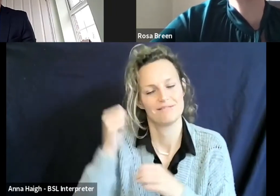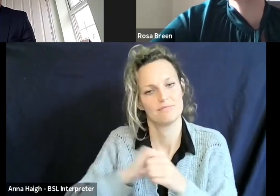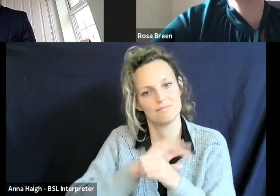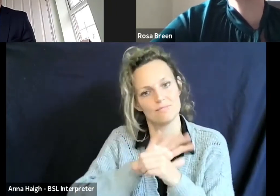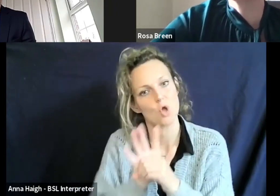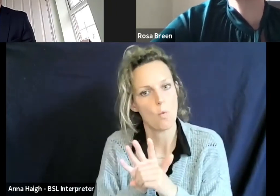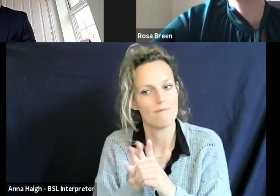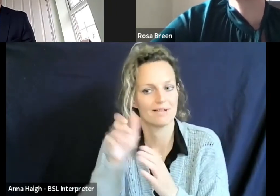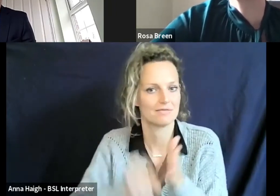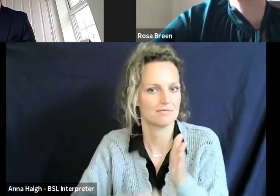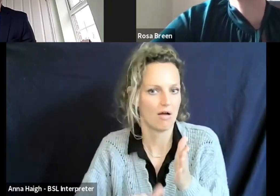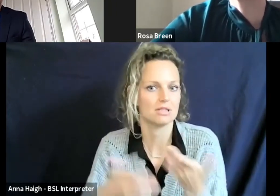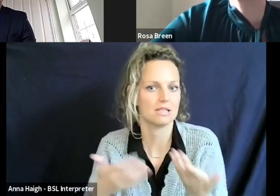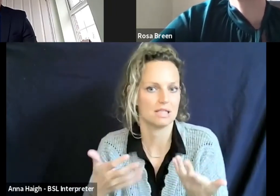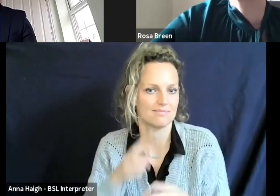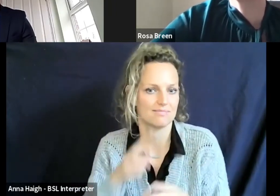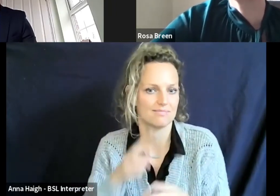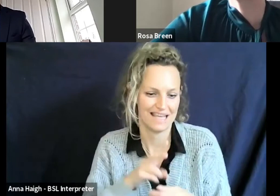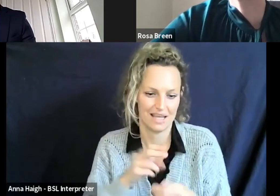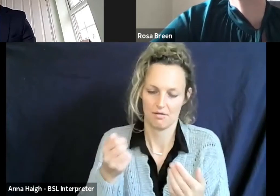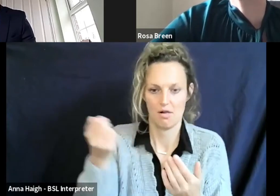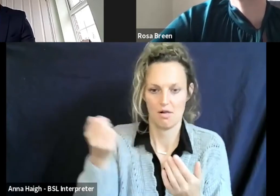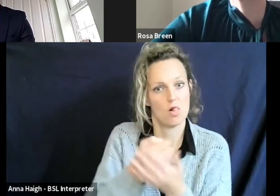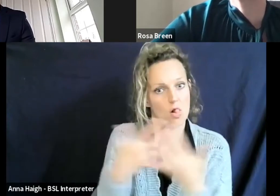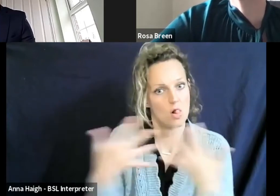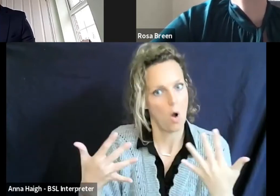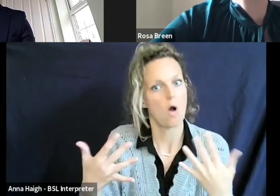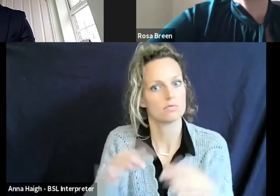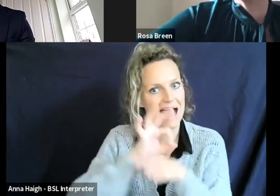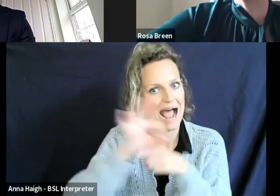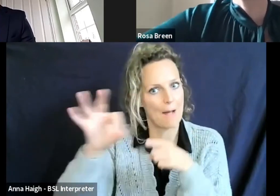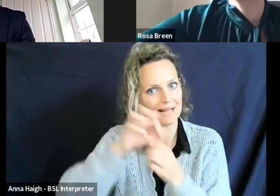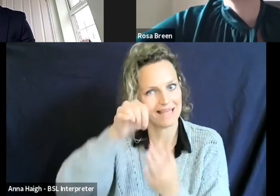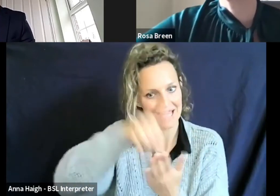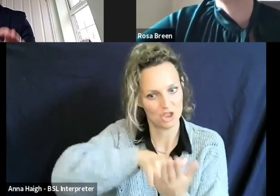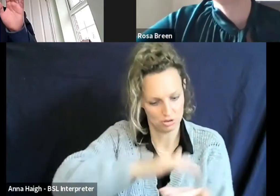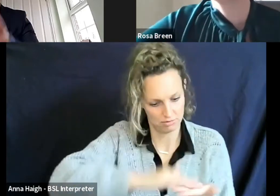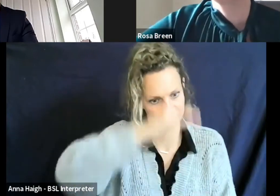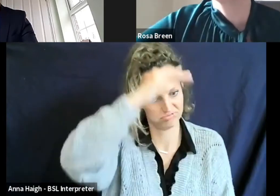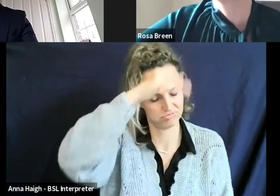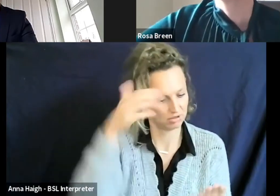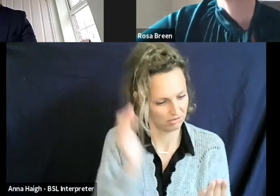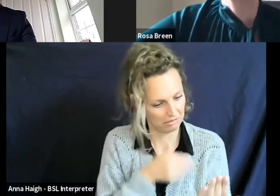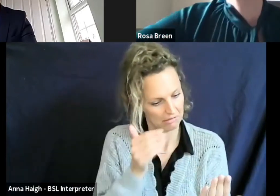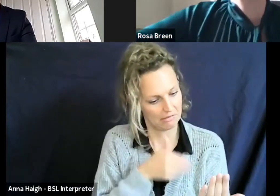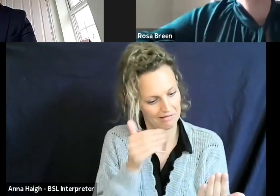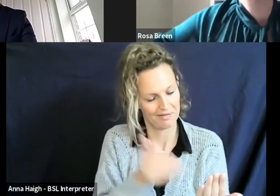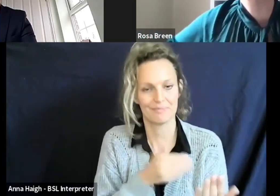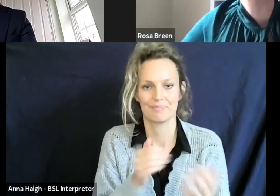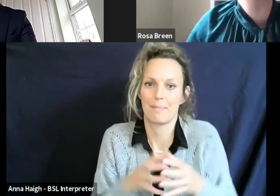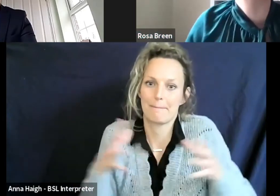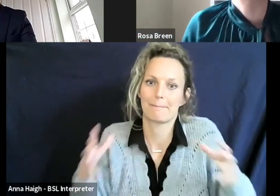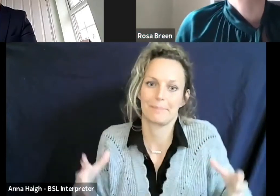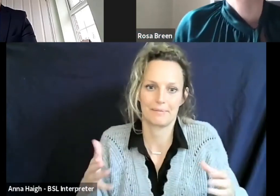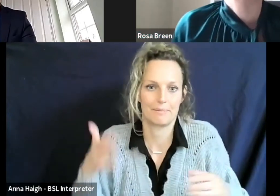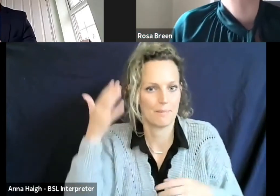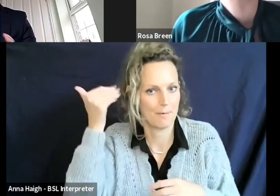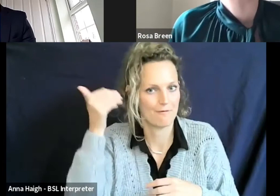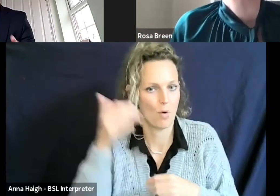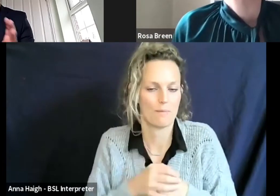You might be able to link some of the things you are writing with the strategic objectives to show you have an understanding of the organisation.